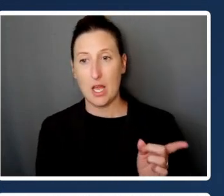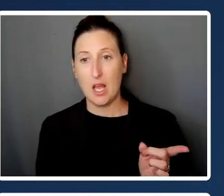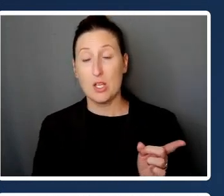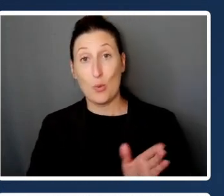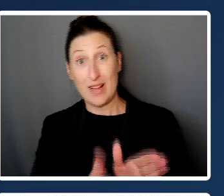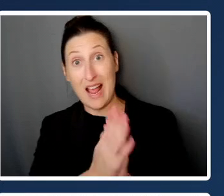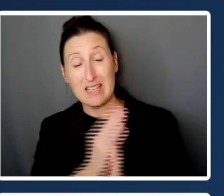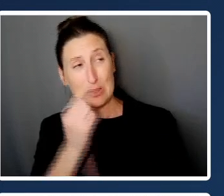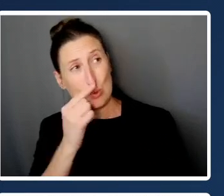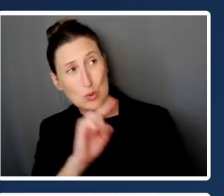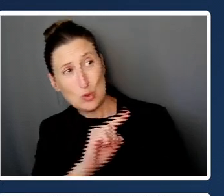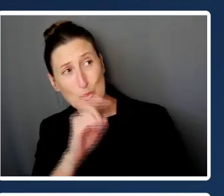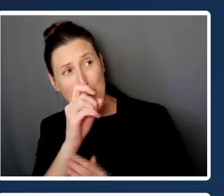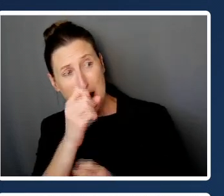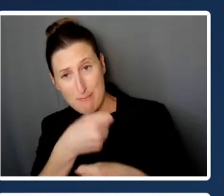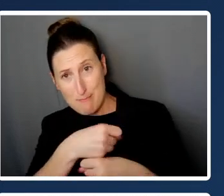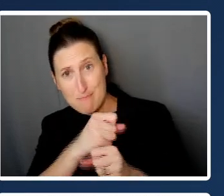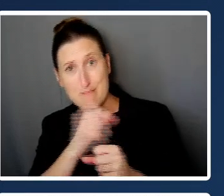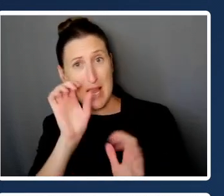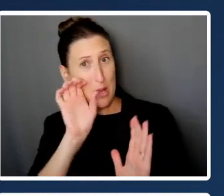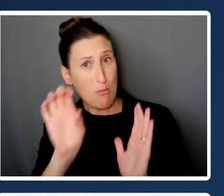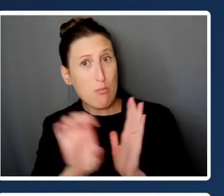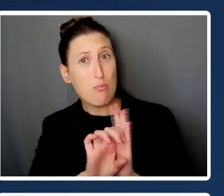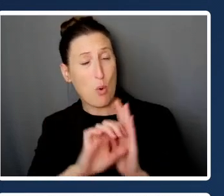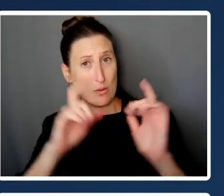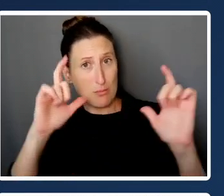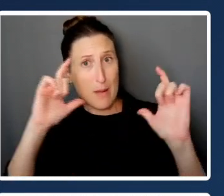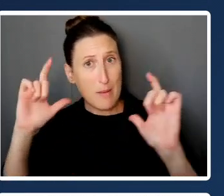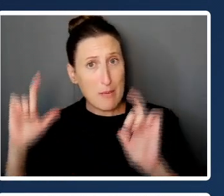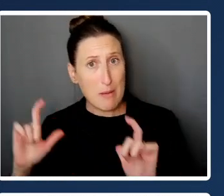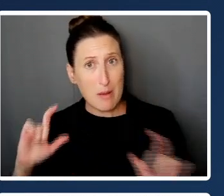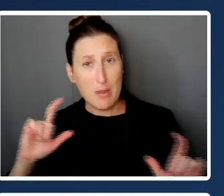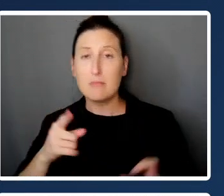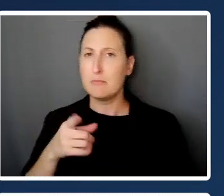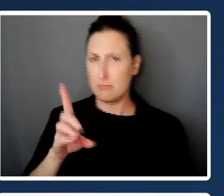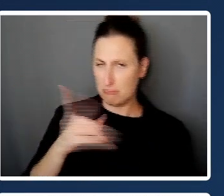he made a portrait of all the interviewees, of all the participating parents and community members,